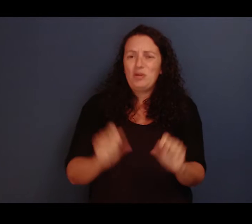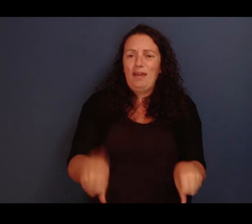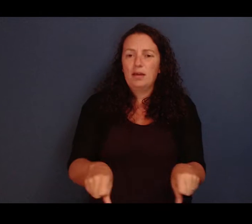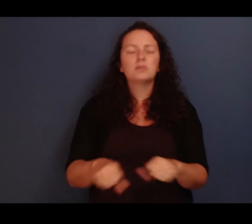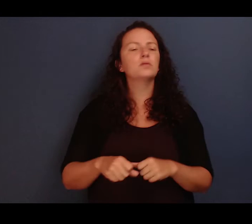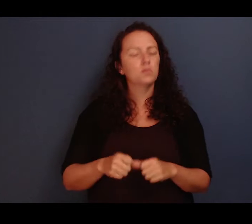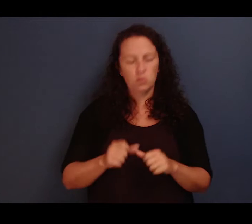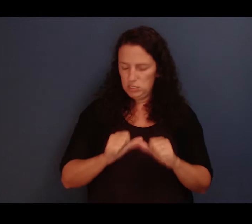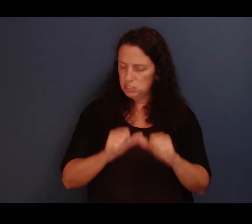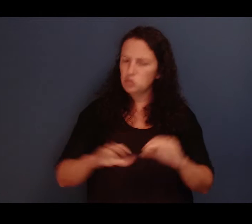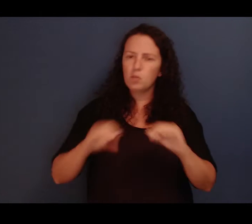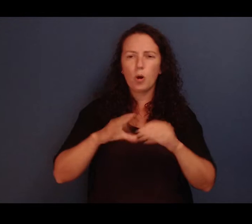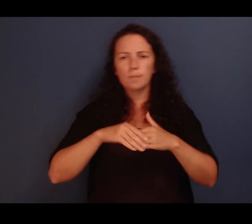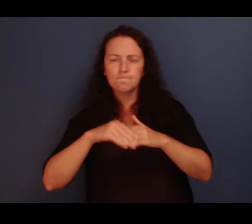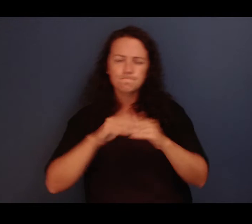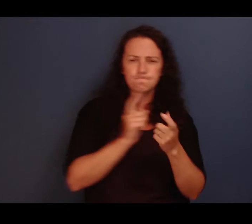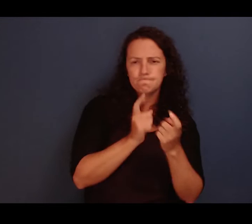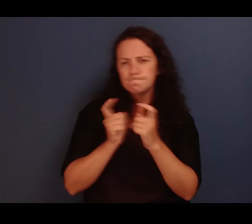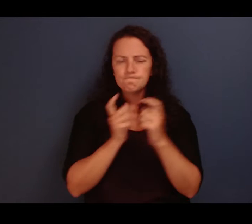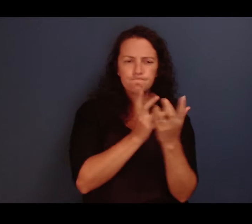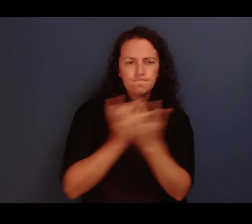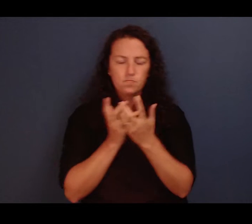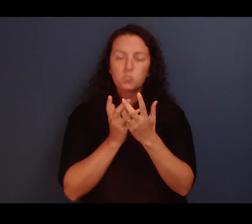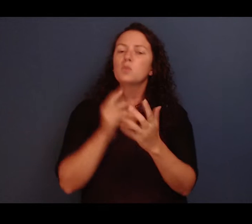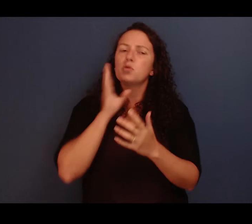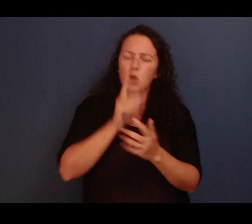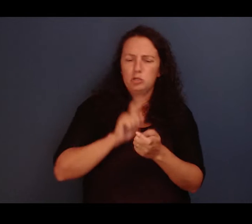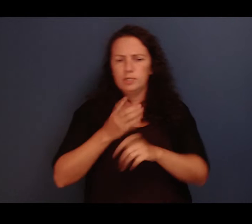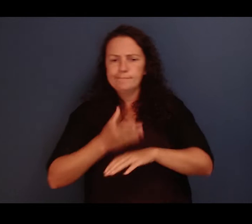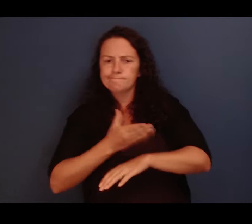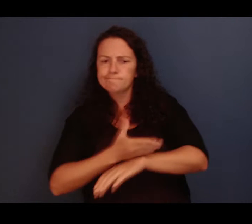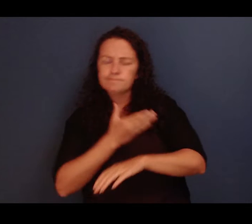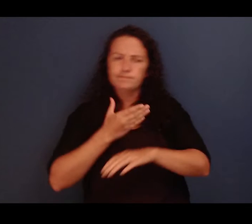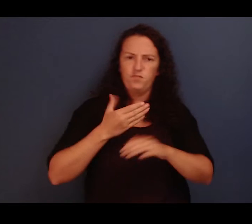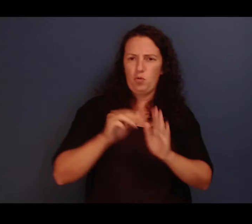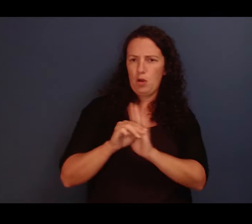We will continue to create and refine our own models of organizing to be more equitable,